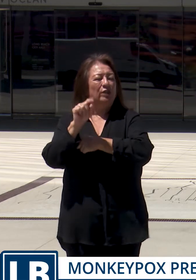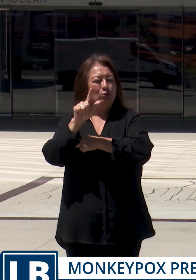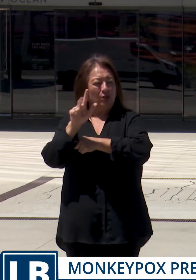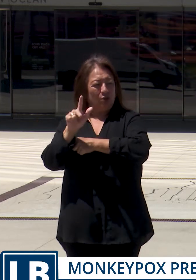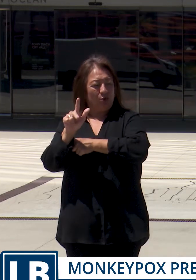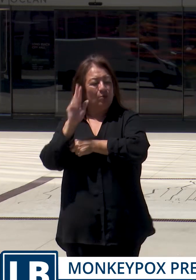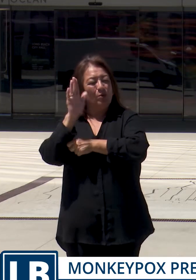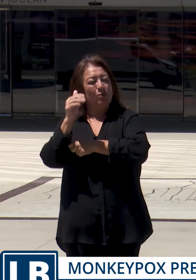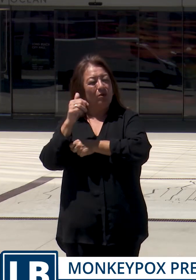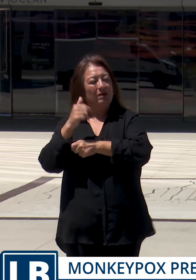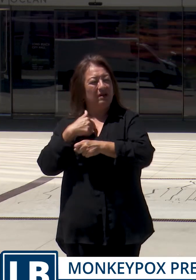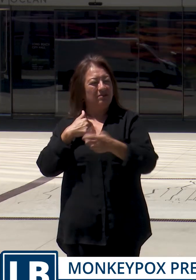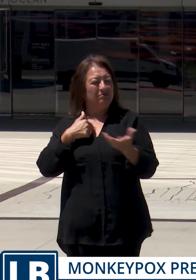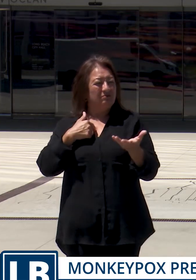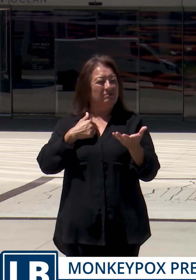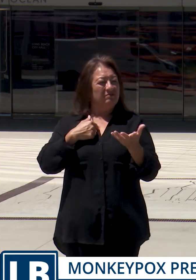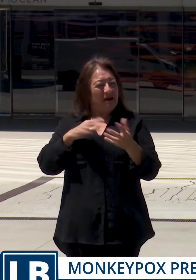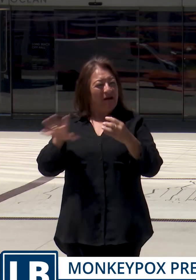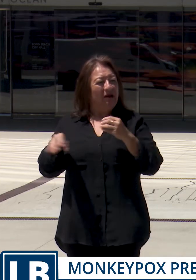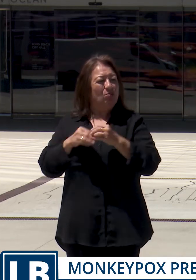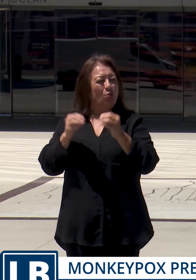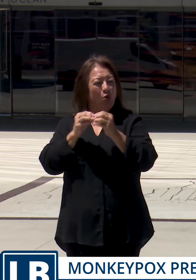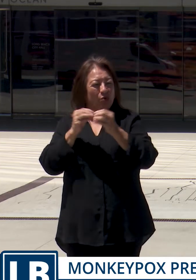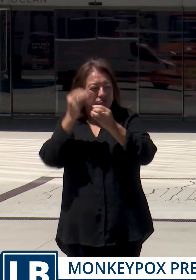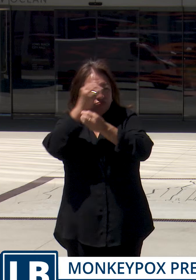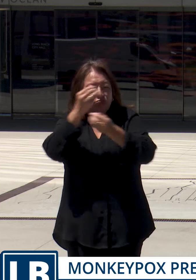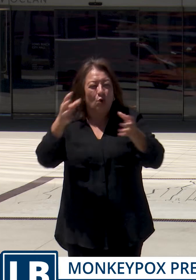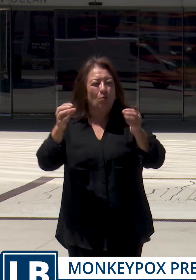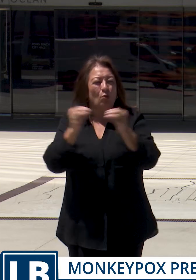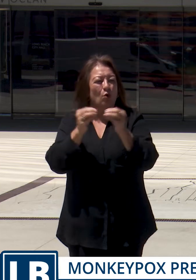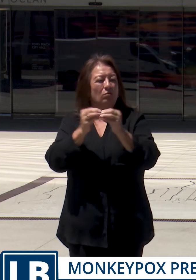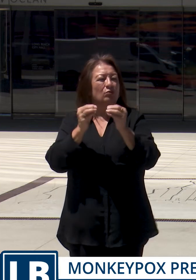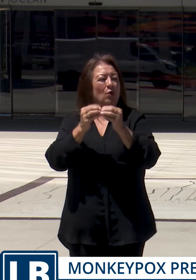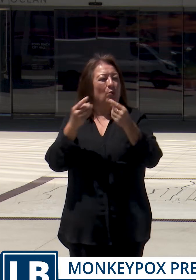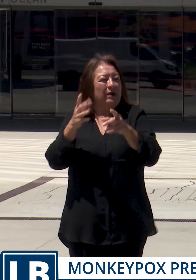kind of expand as we know what we're getting and they're the ones that we're communicating with to